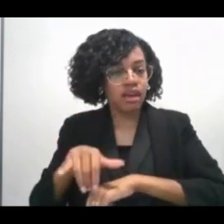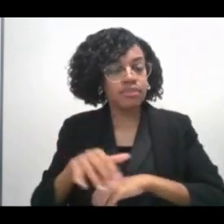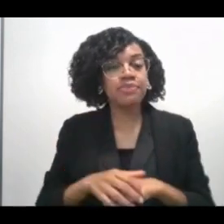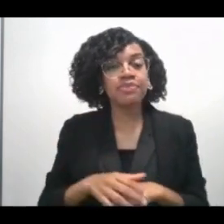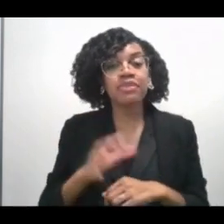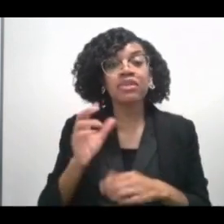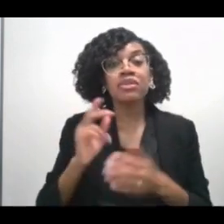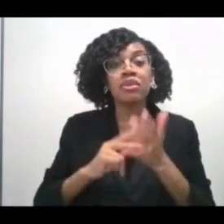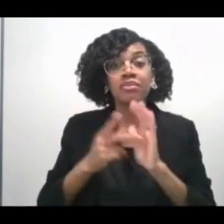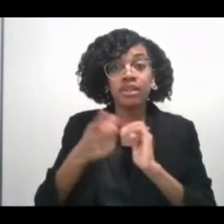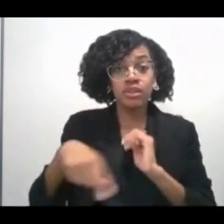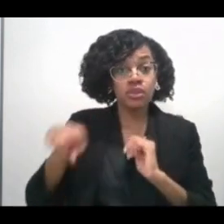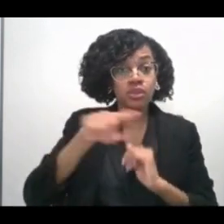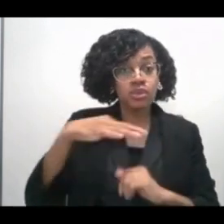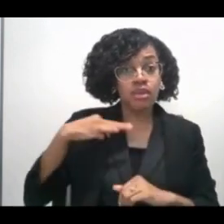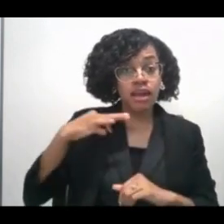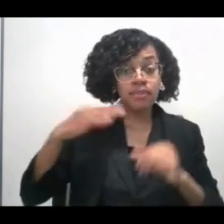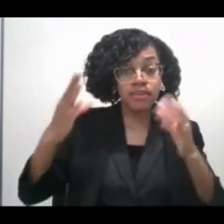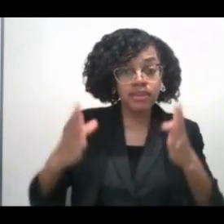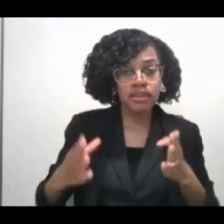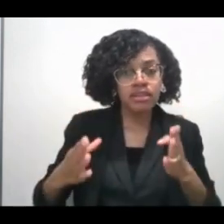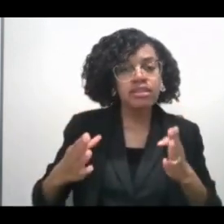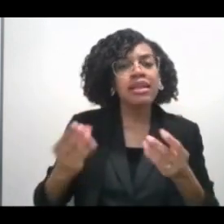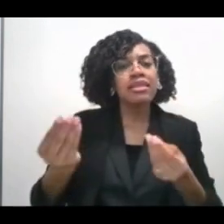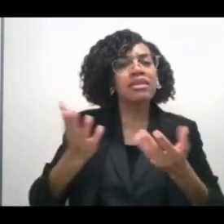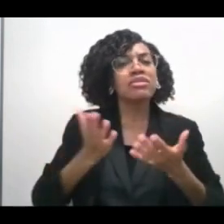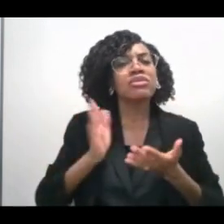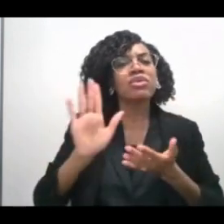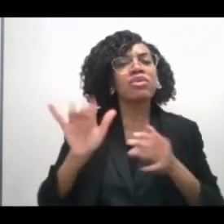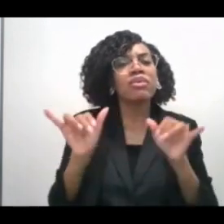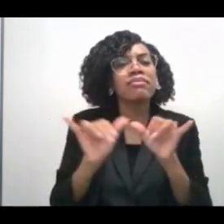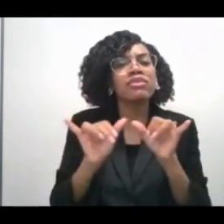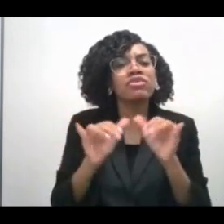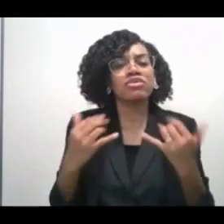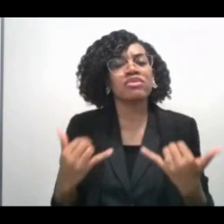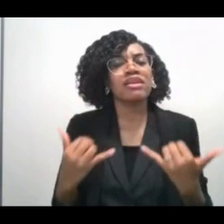important component of advancing a broader understanding of how